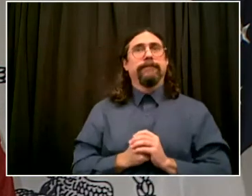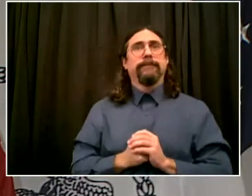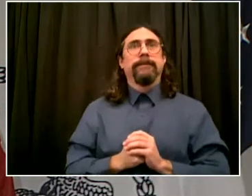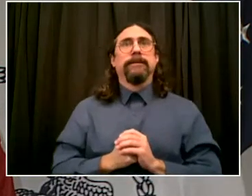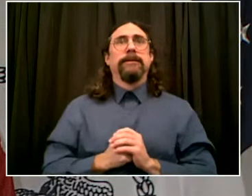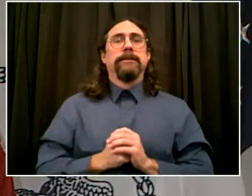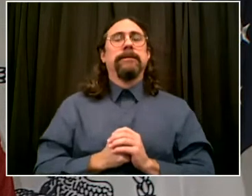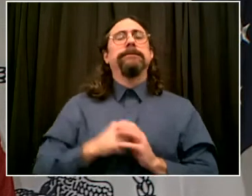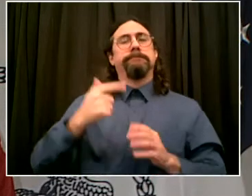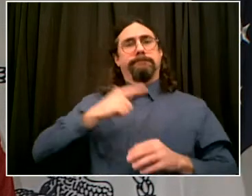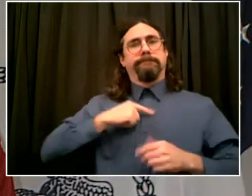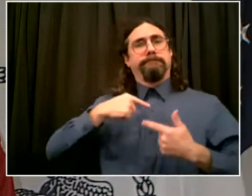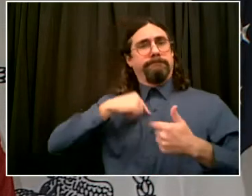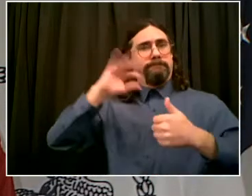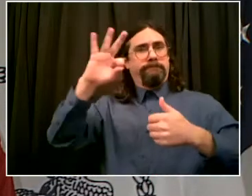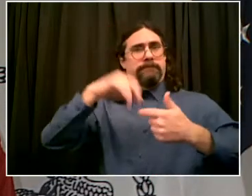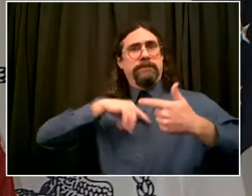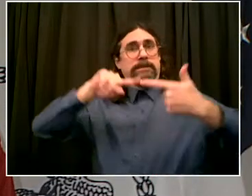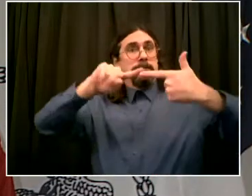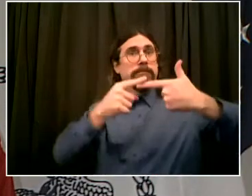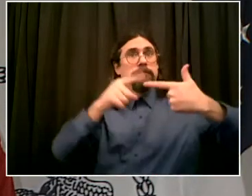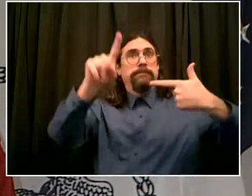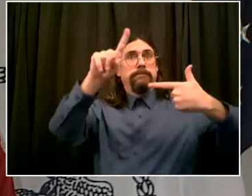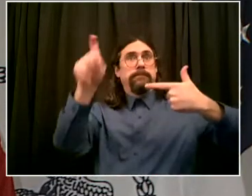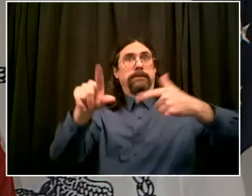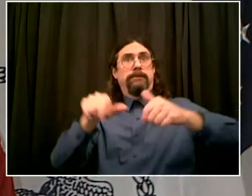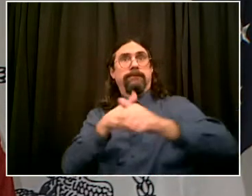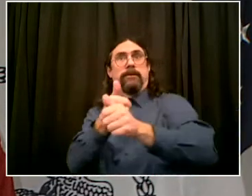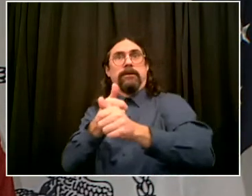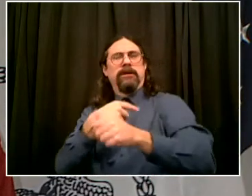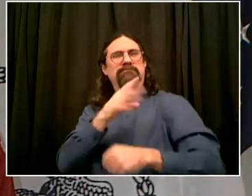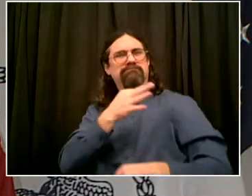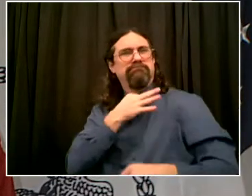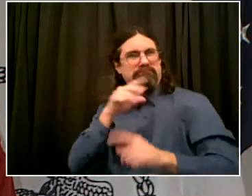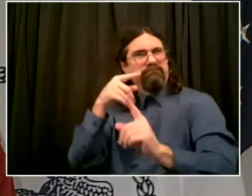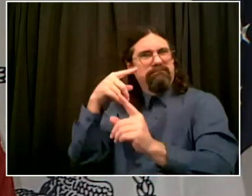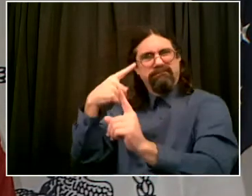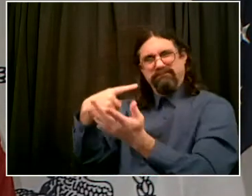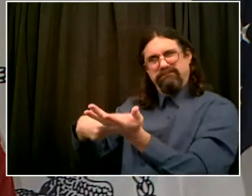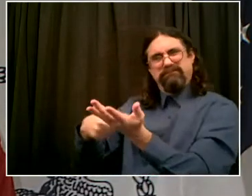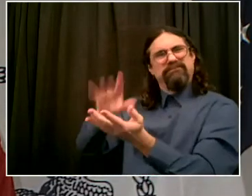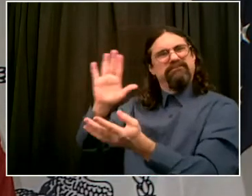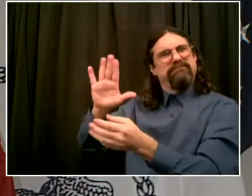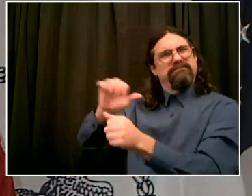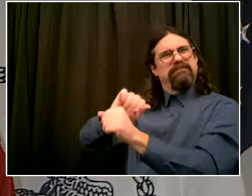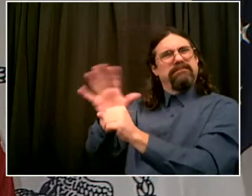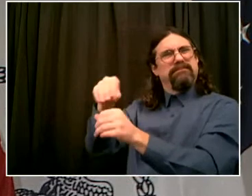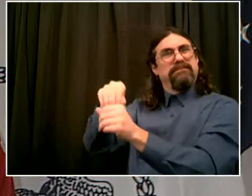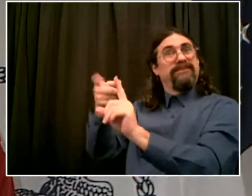Reportt er: I'M STICKING WITH THIS STRAIN THE UK STUDY SHSHWOINING IN TTME